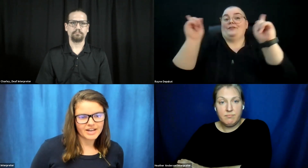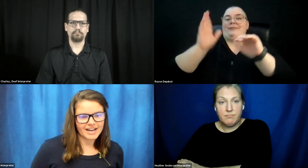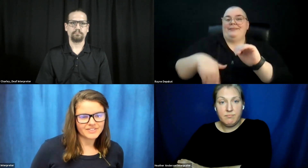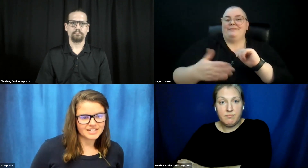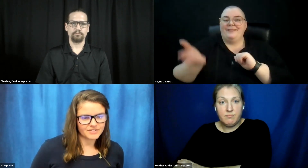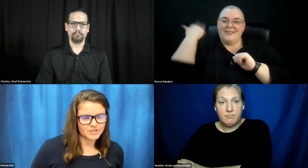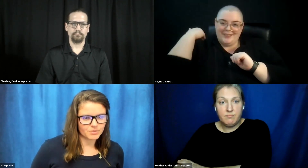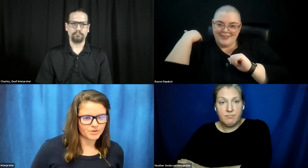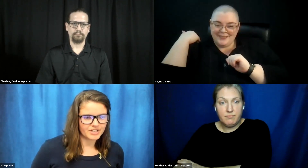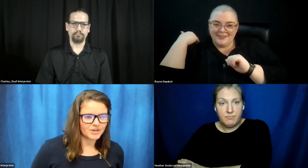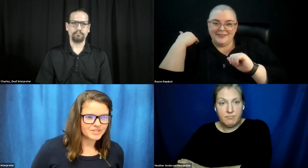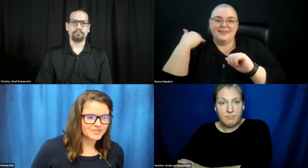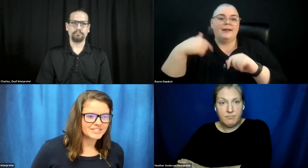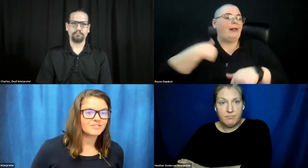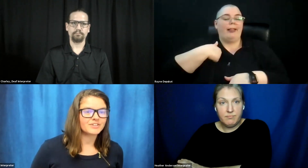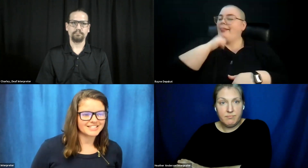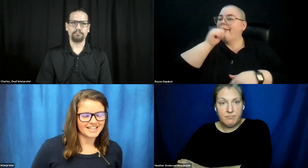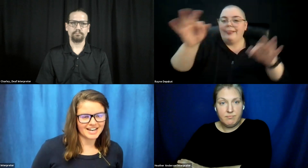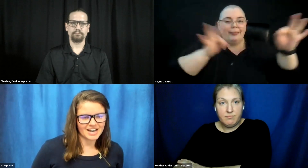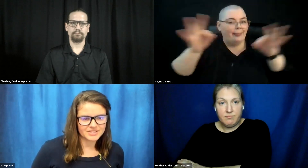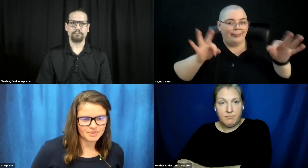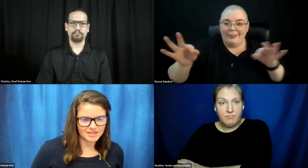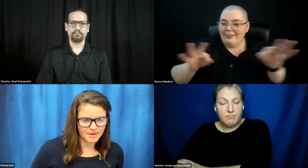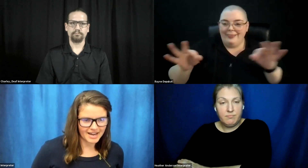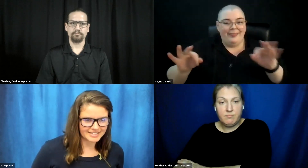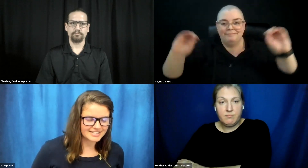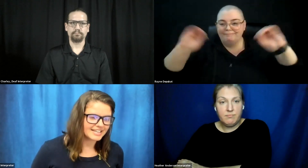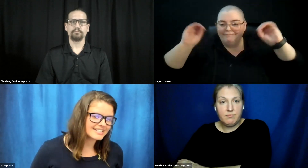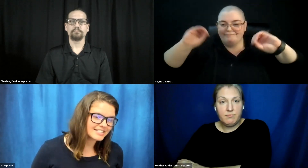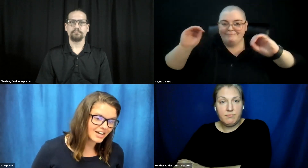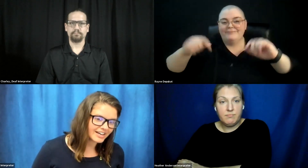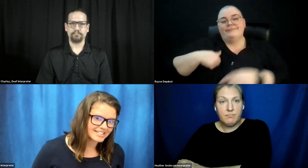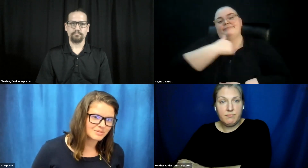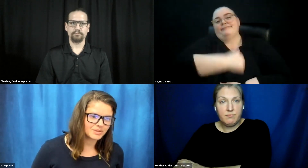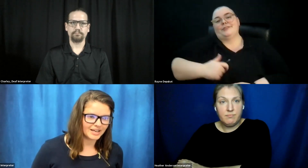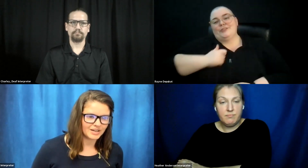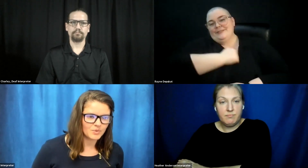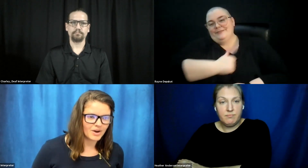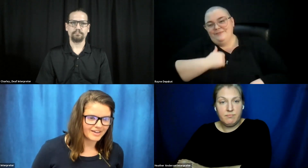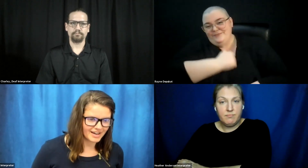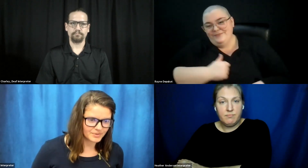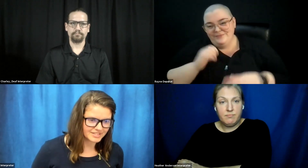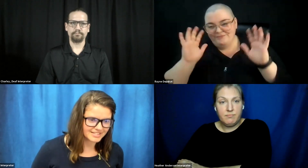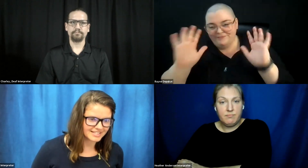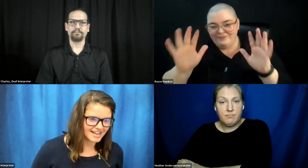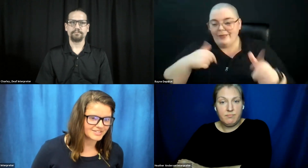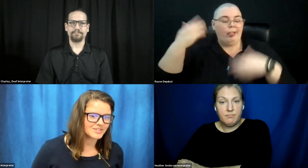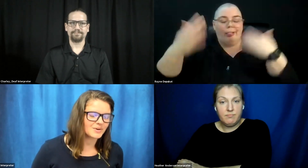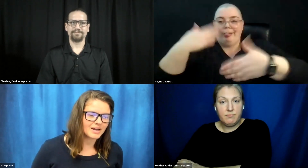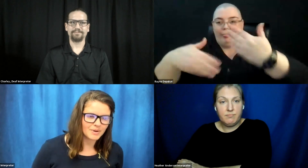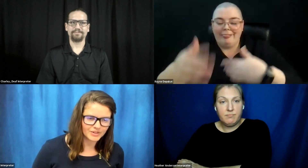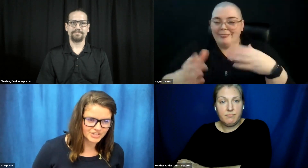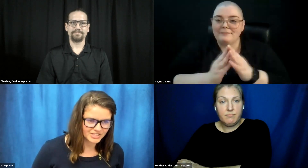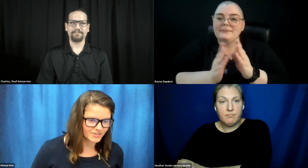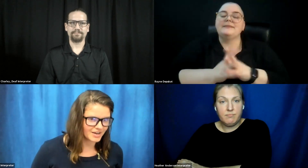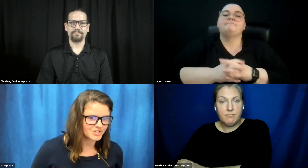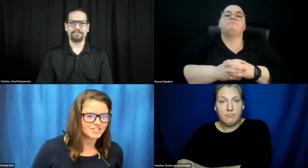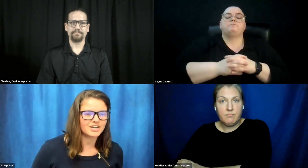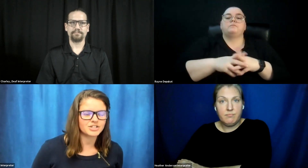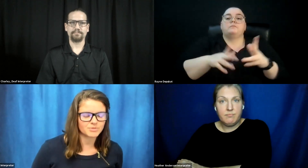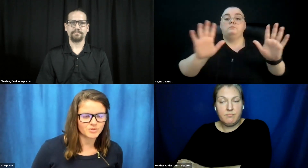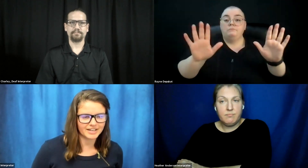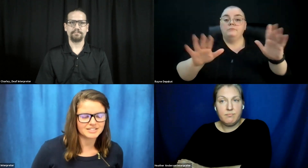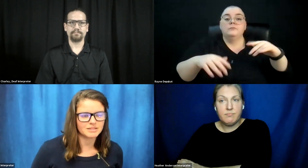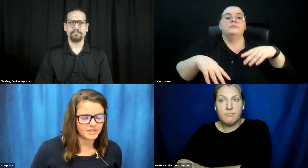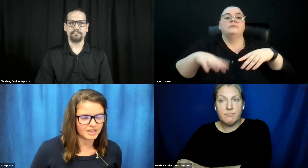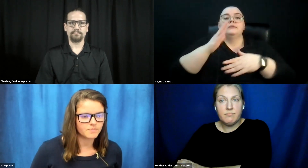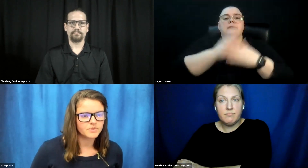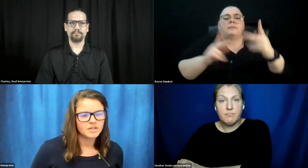We have the Deaf Interpreter here which is different than how it's been in the past and I did not explain why that was the case so I apologize for that we just kind of jumped right into the meeting.